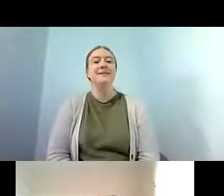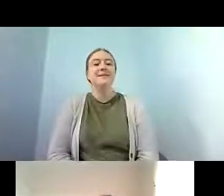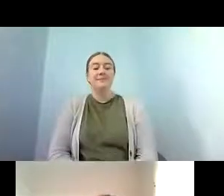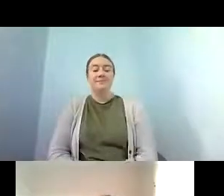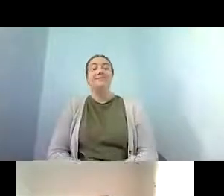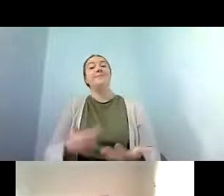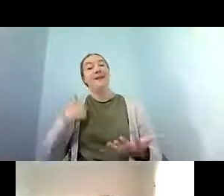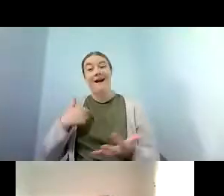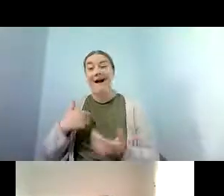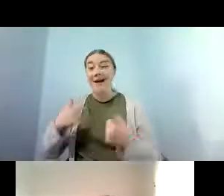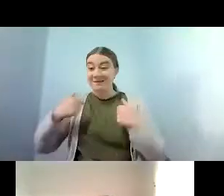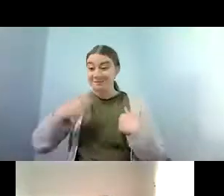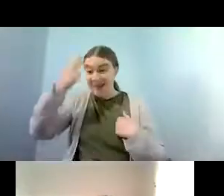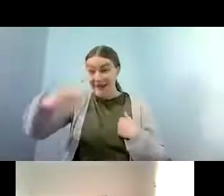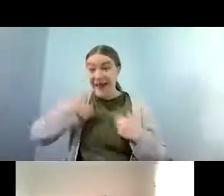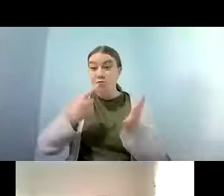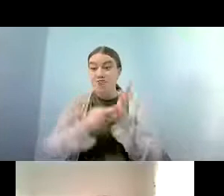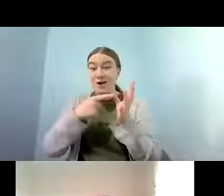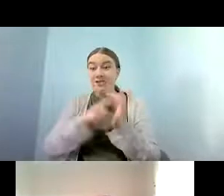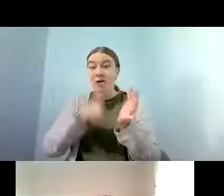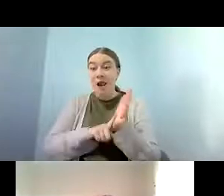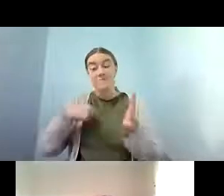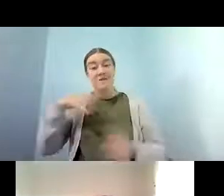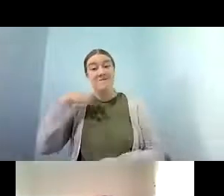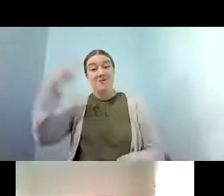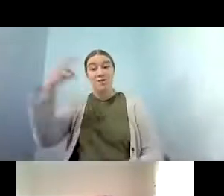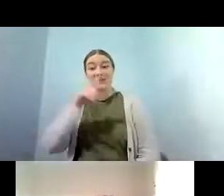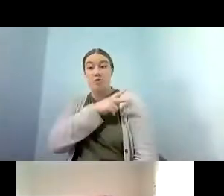i'm rachel and i'm the volunteering officer for the project and i'm going to tell you a